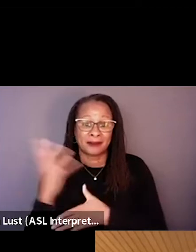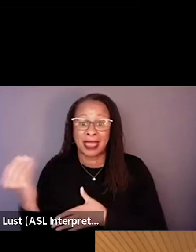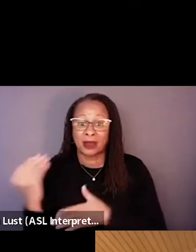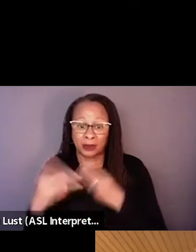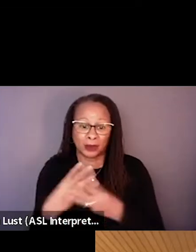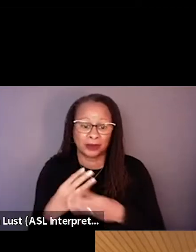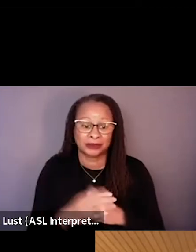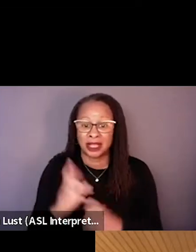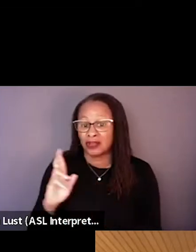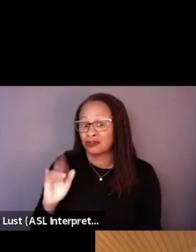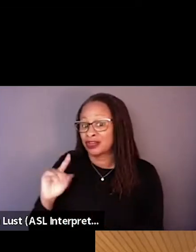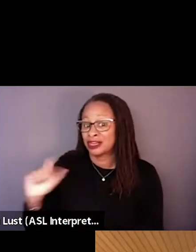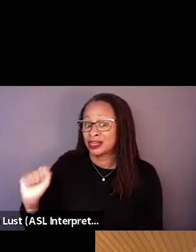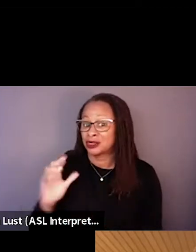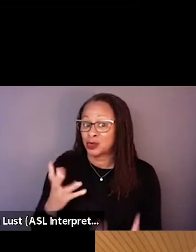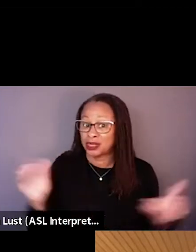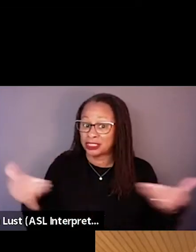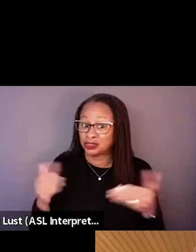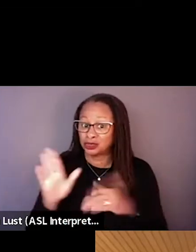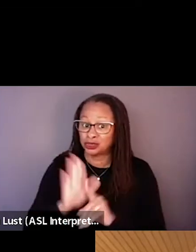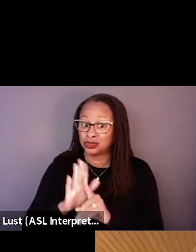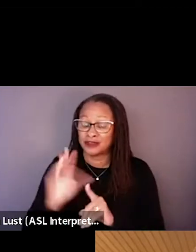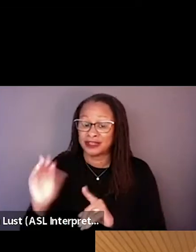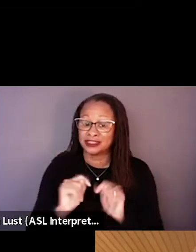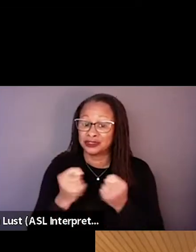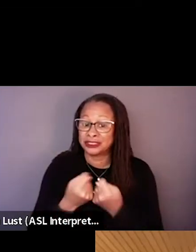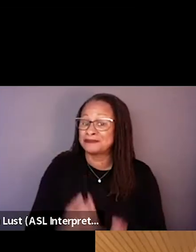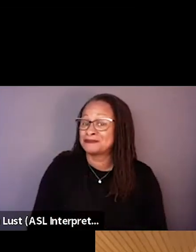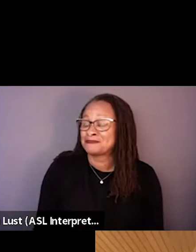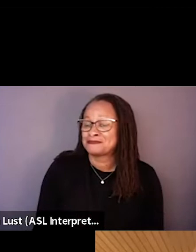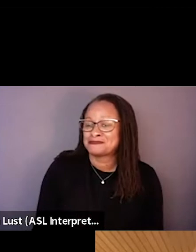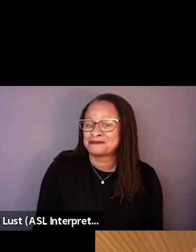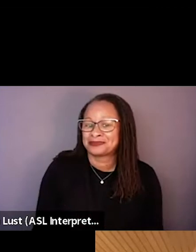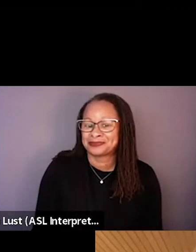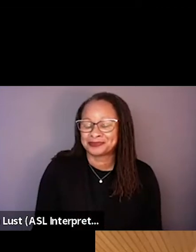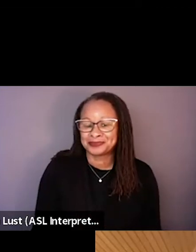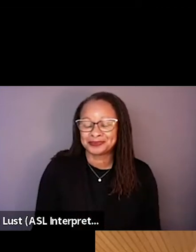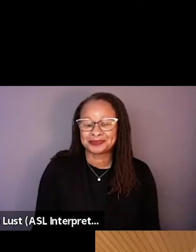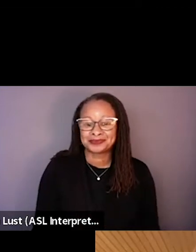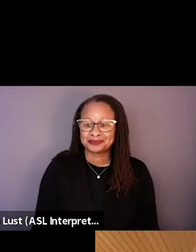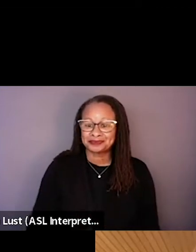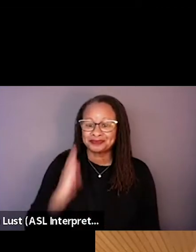So Rita, do you wanna go ahead and introduce yourself and, and your group, your team? Yeah. Hi, I'm Rita Baghdadi, director, producer,